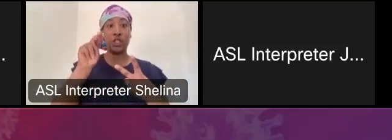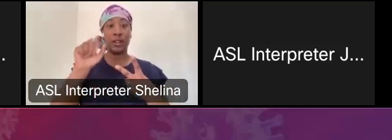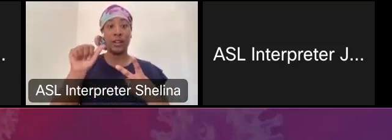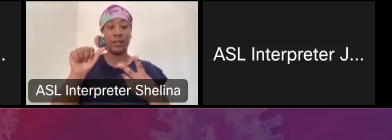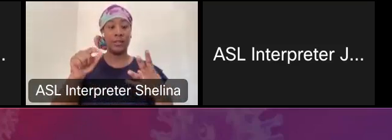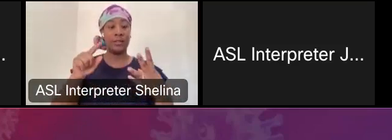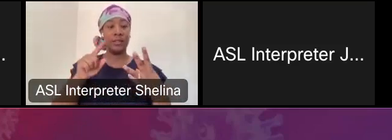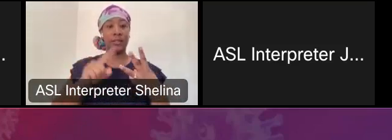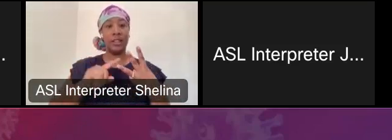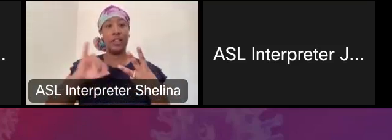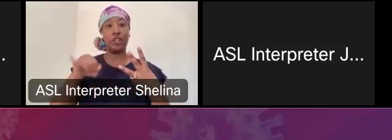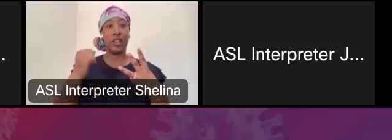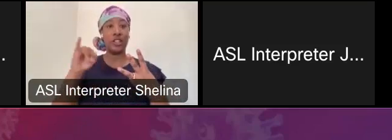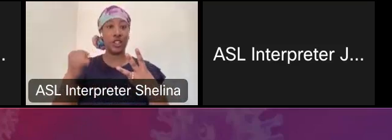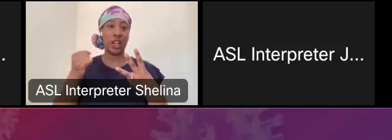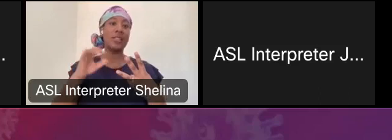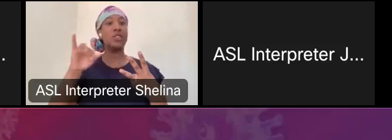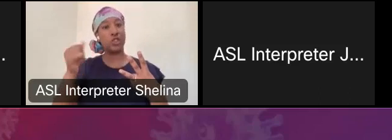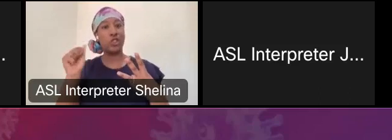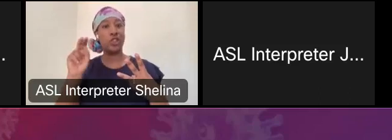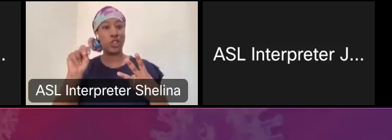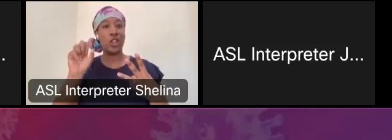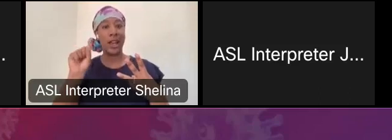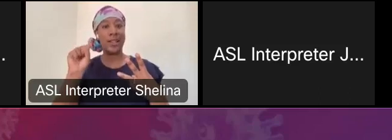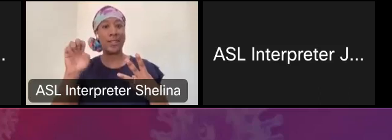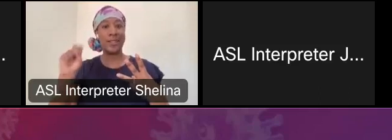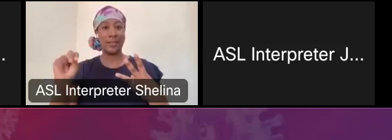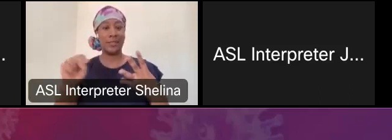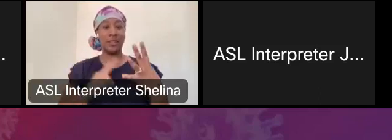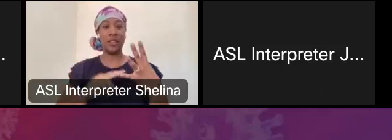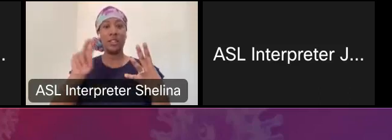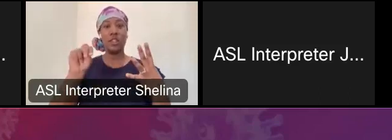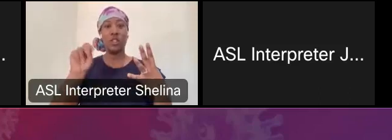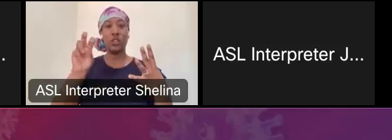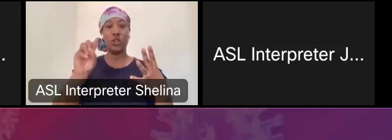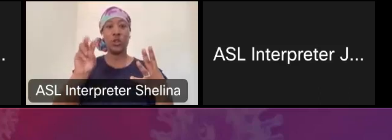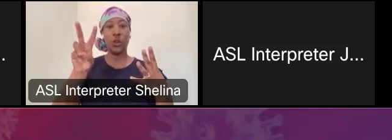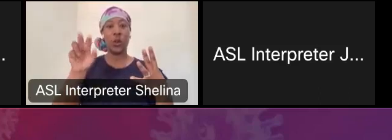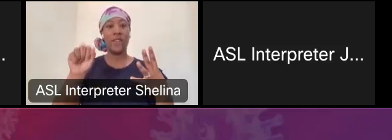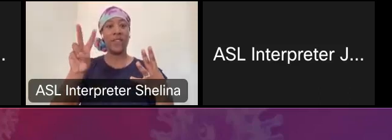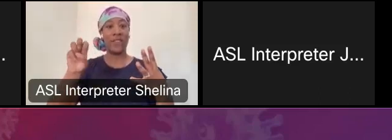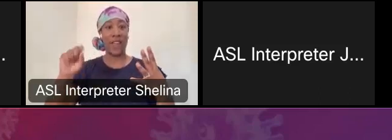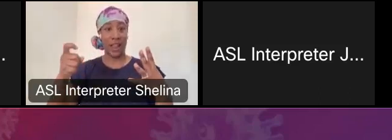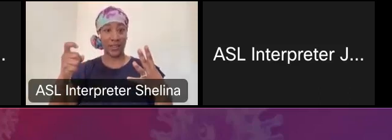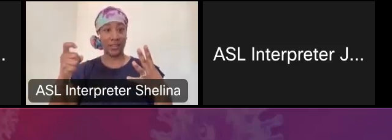And the novavax of these 4. 2 products are now licensed by the FDA.